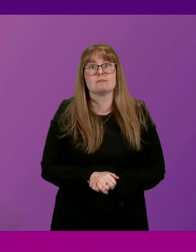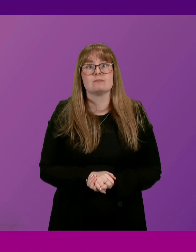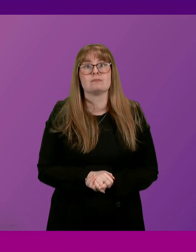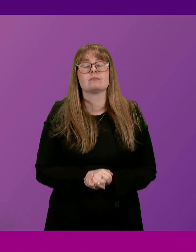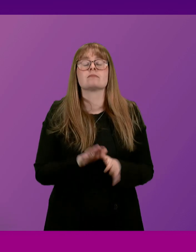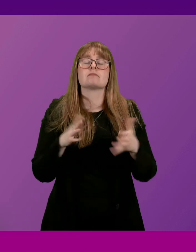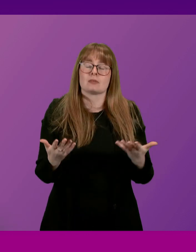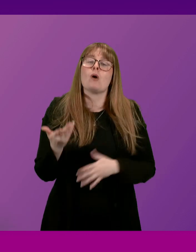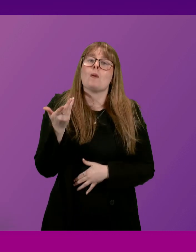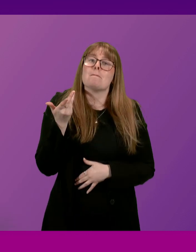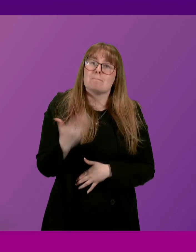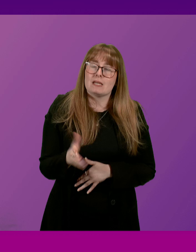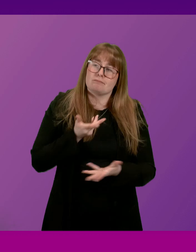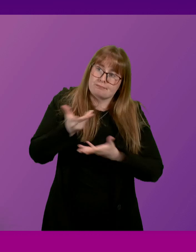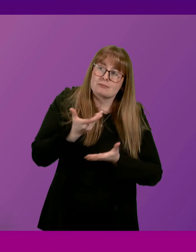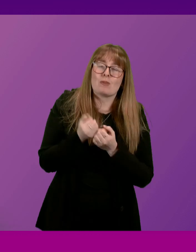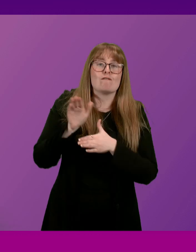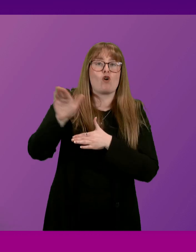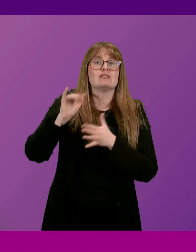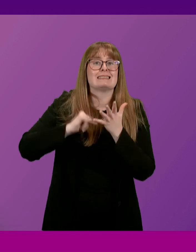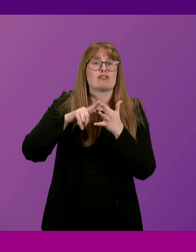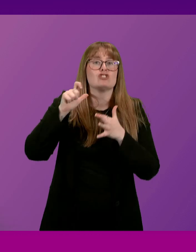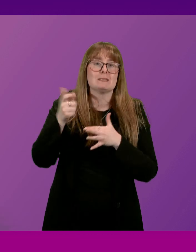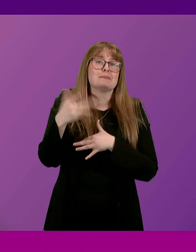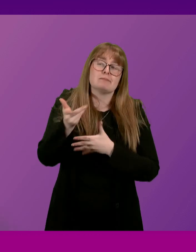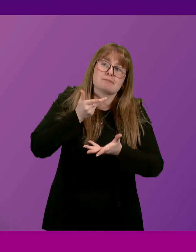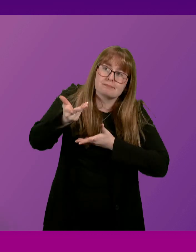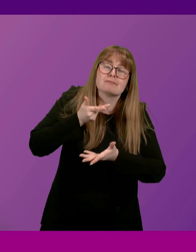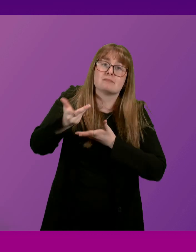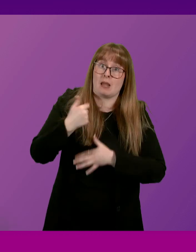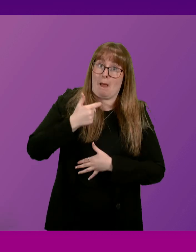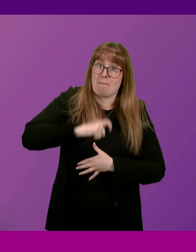We have had discussions with the Foreign Secretary on this question. I personally raised the issue